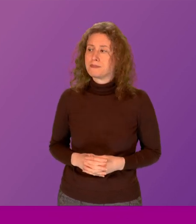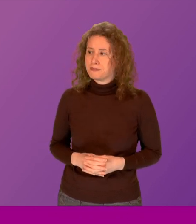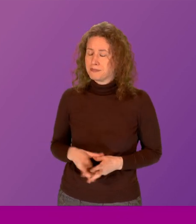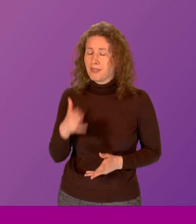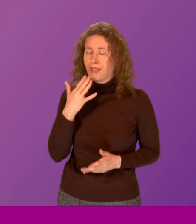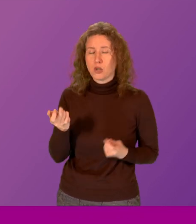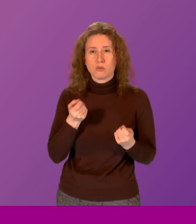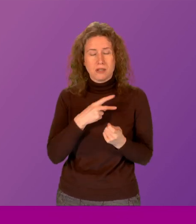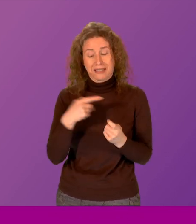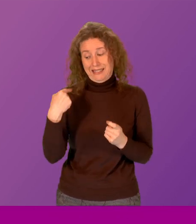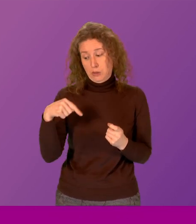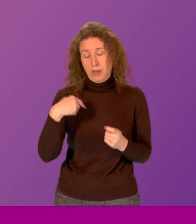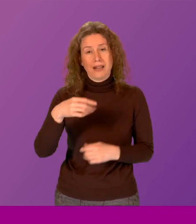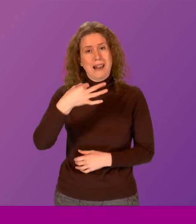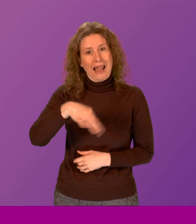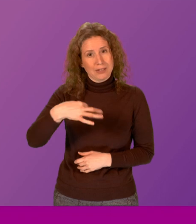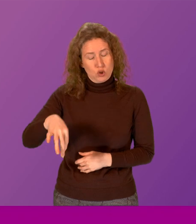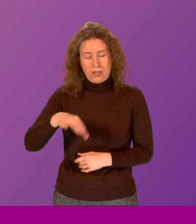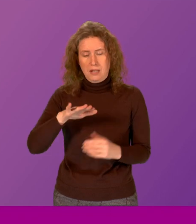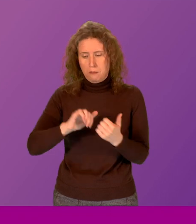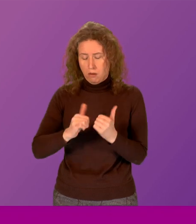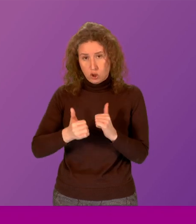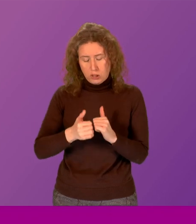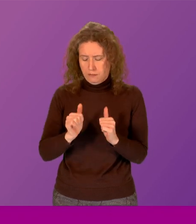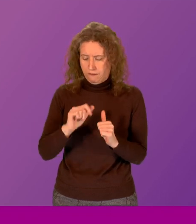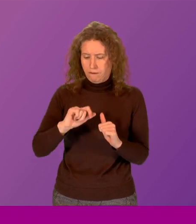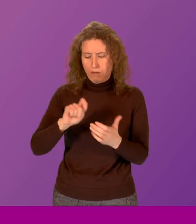This week, South Lanarkshire health and social care partnership voted to close two care homes,